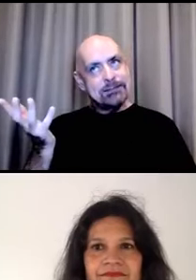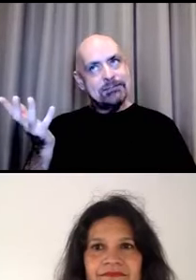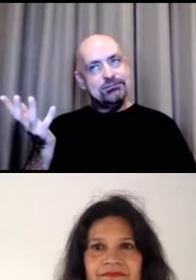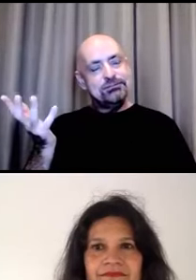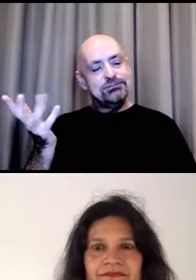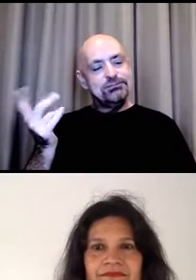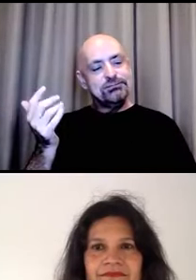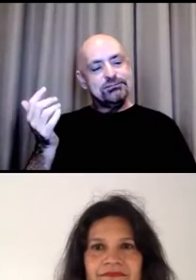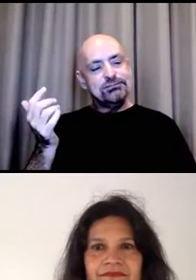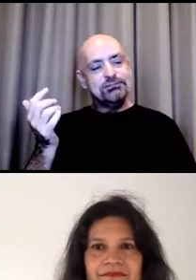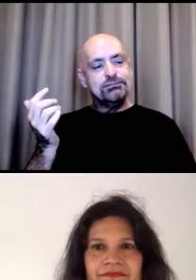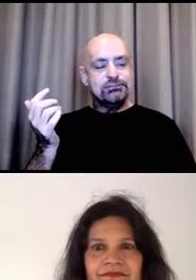Wollstonecraft?